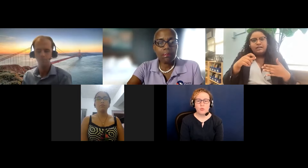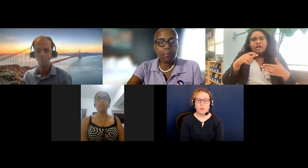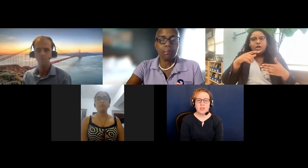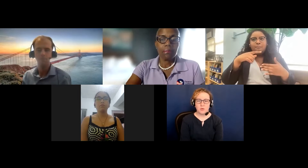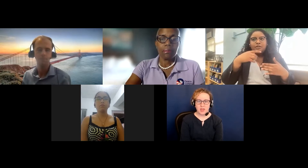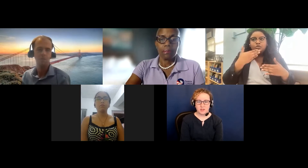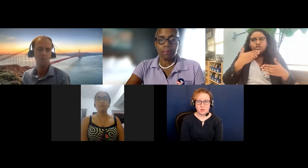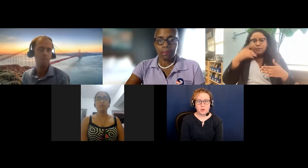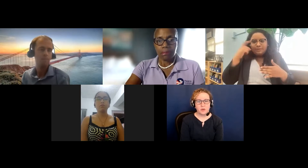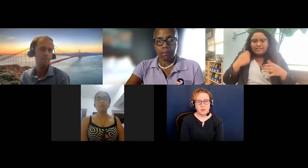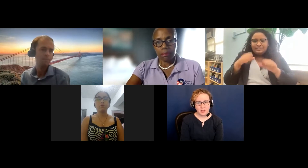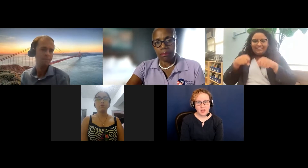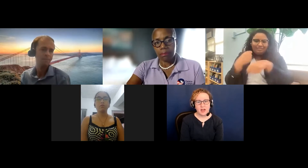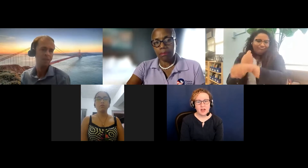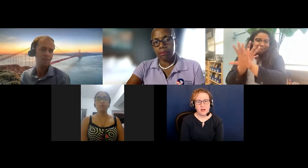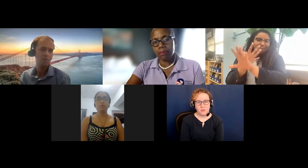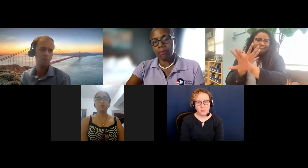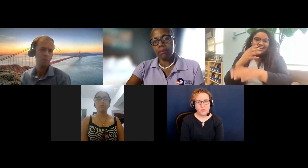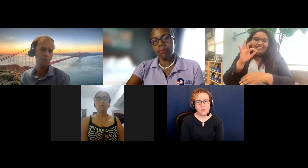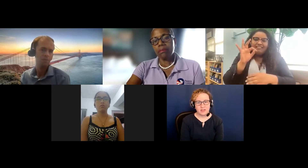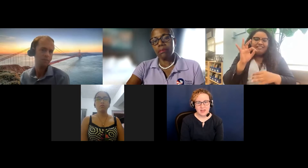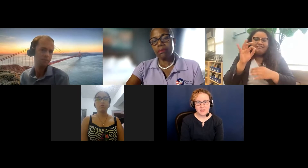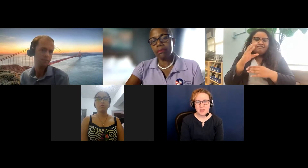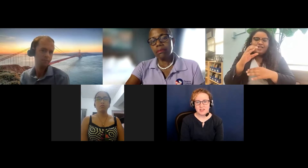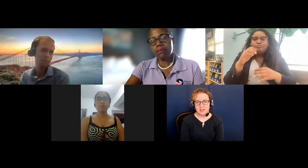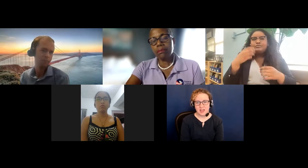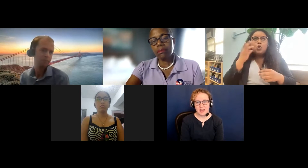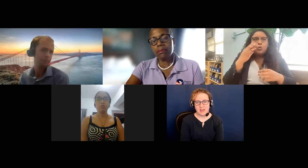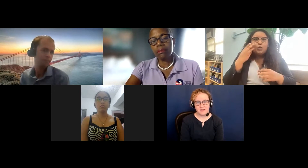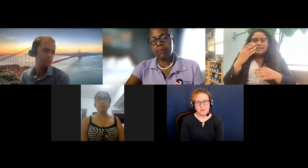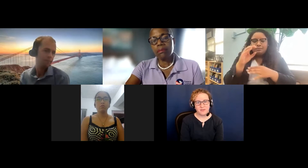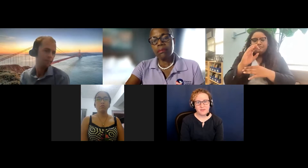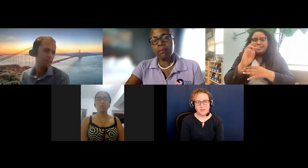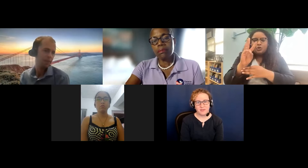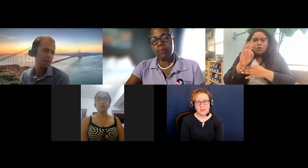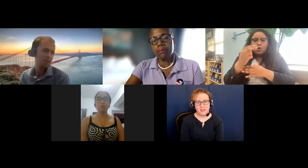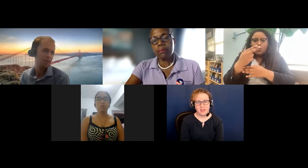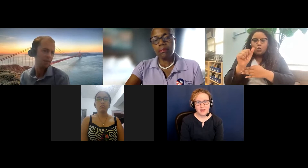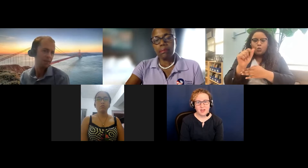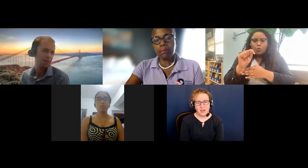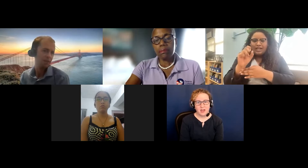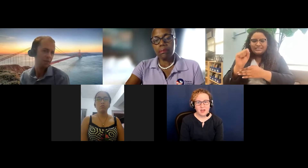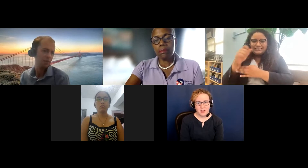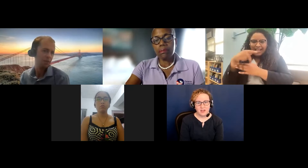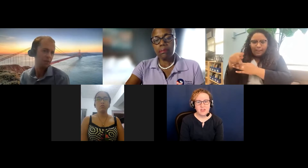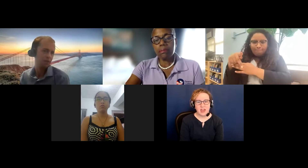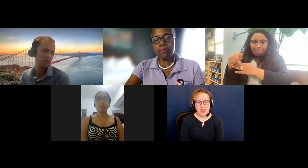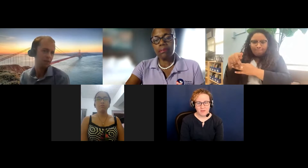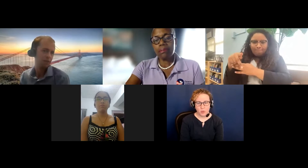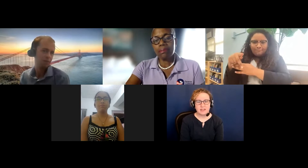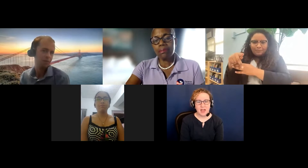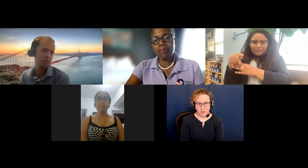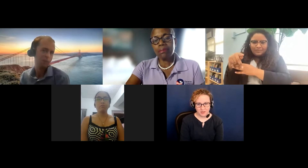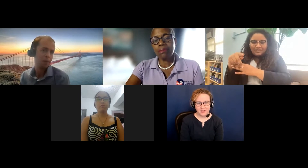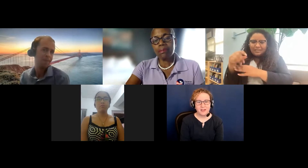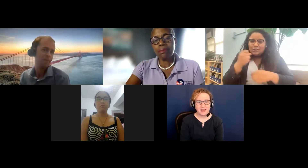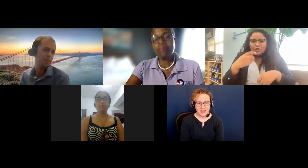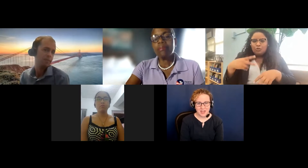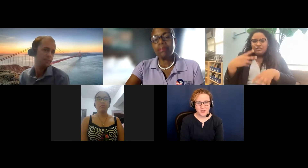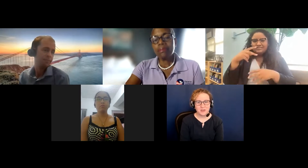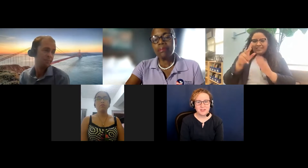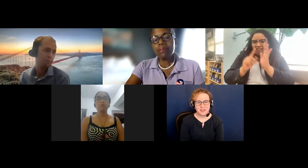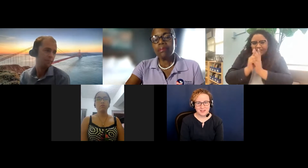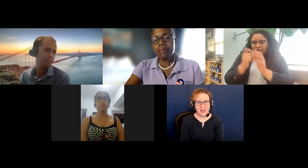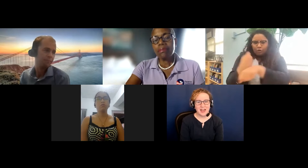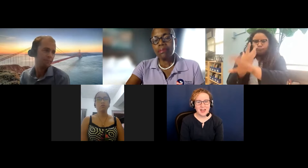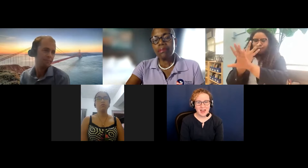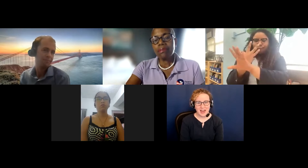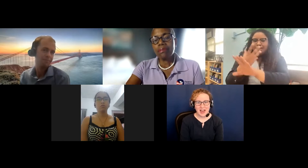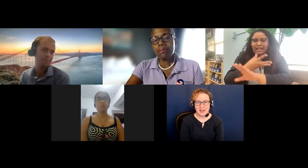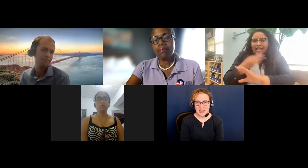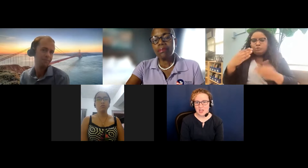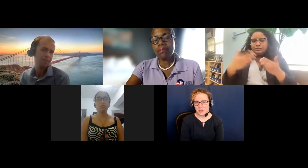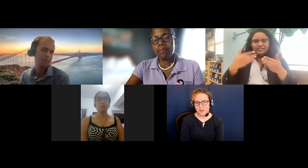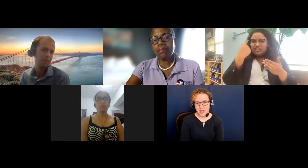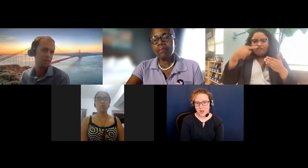Working with Ansordo was nice because they have a WhatsApp that they use. They can use video